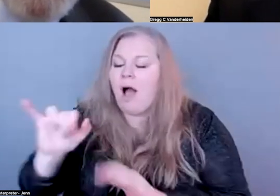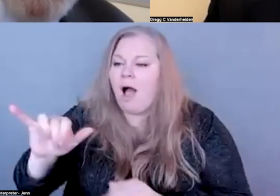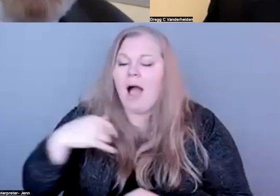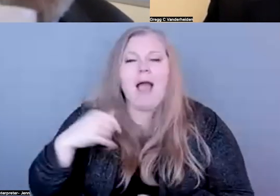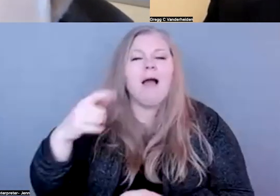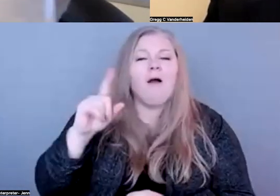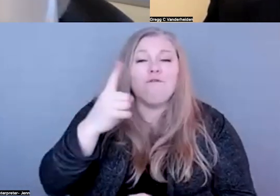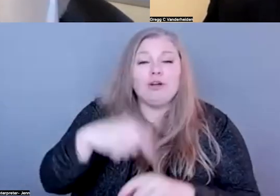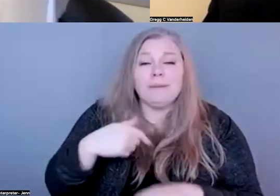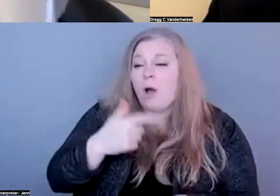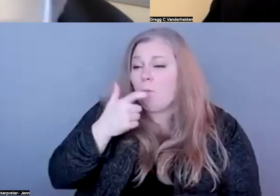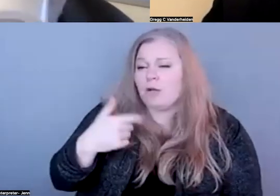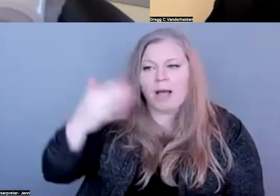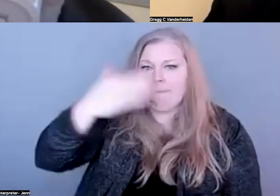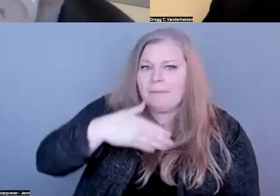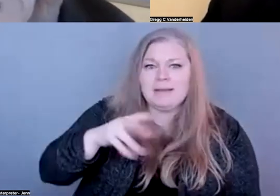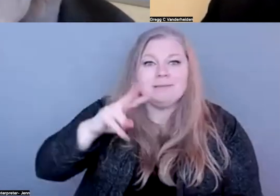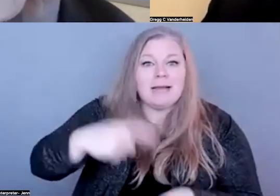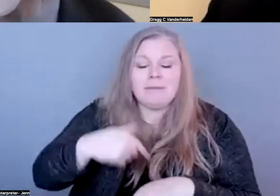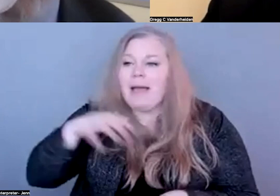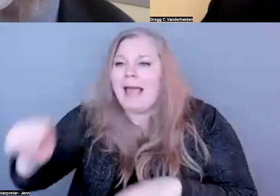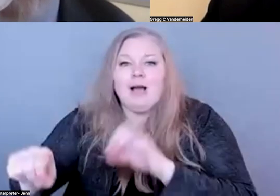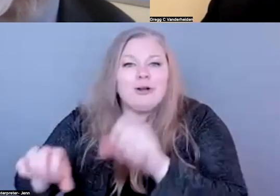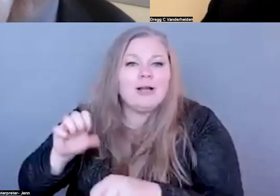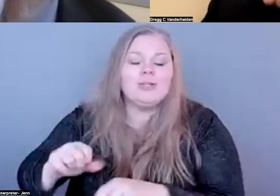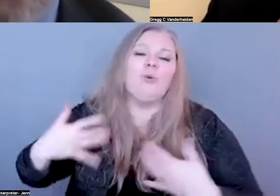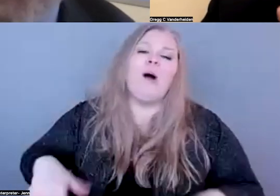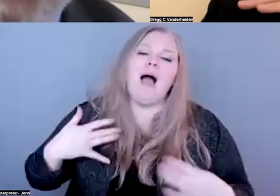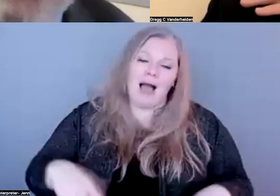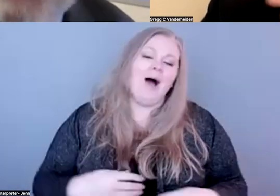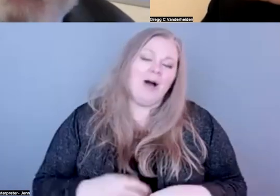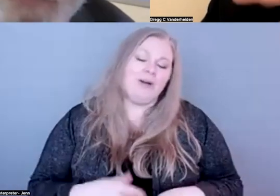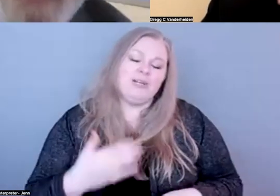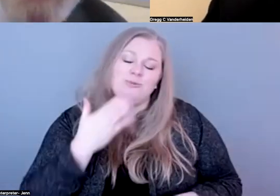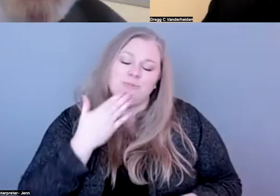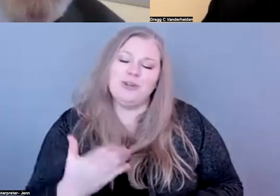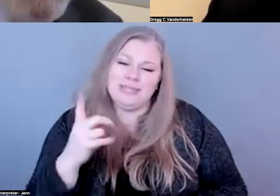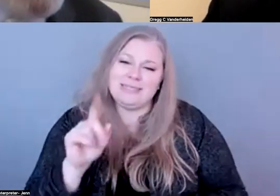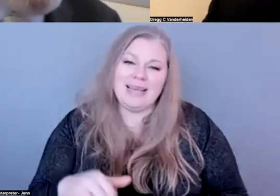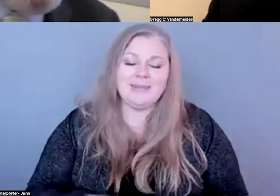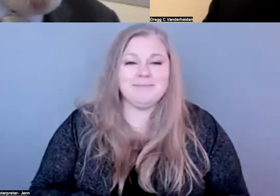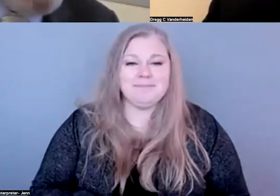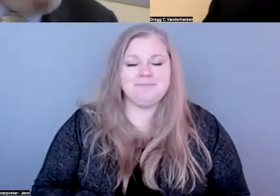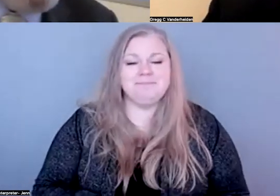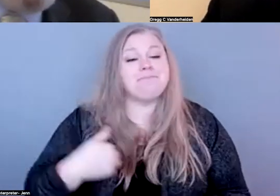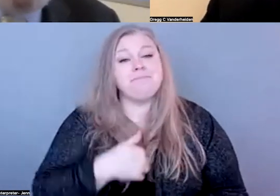It was really an extraordinary day and we're going to be continuing these chats online on